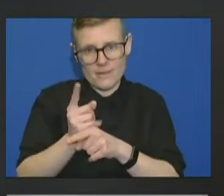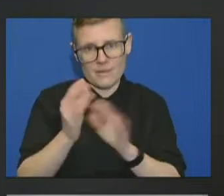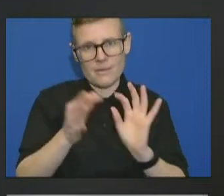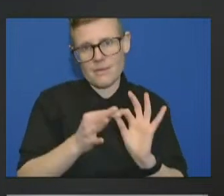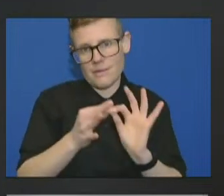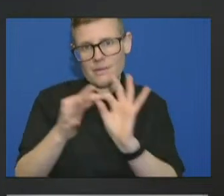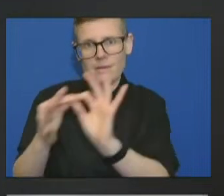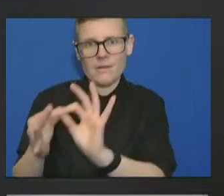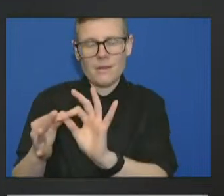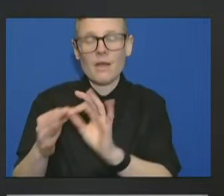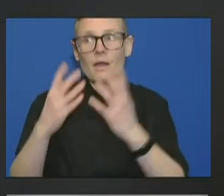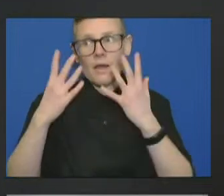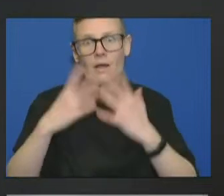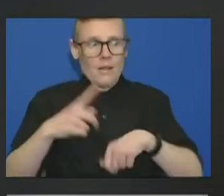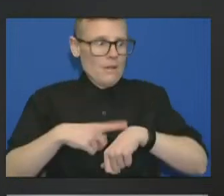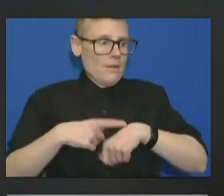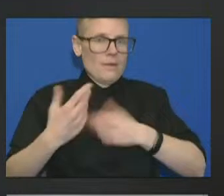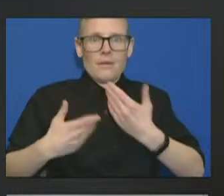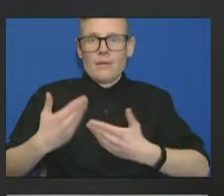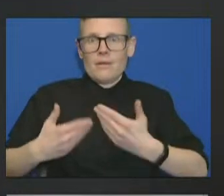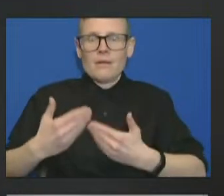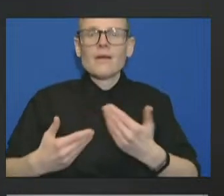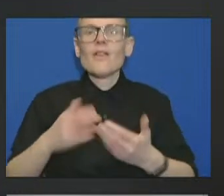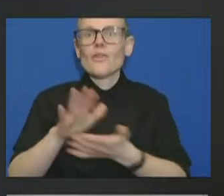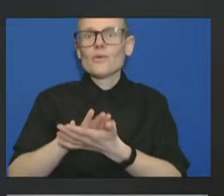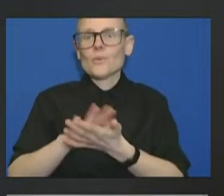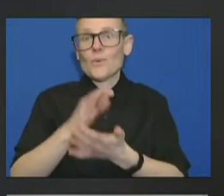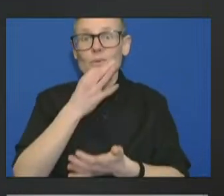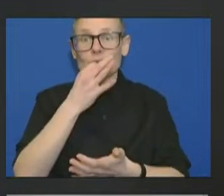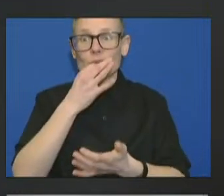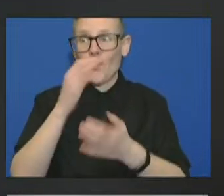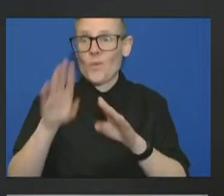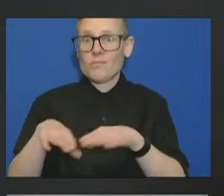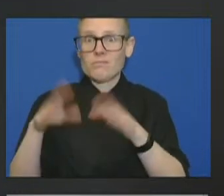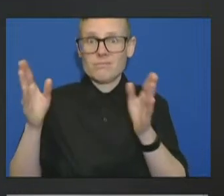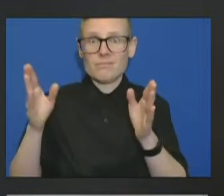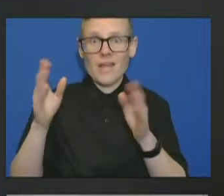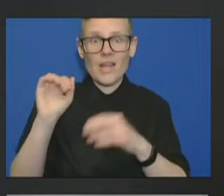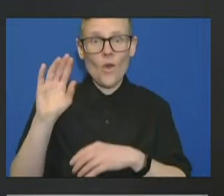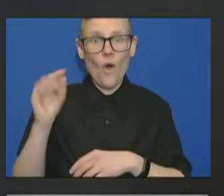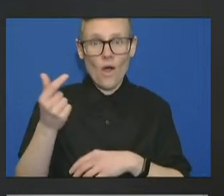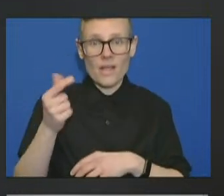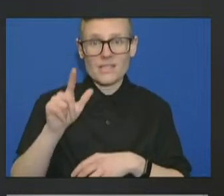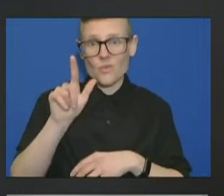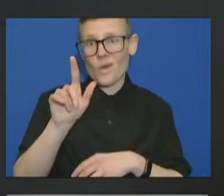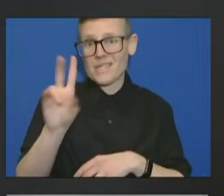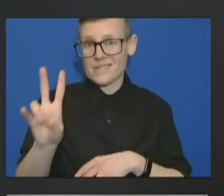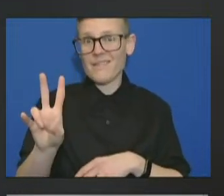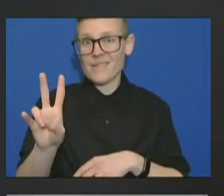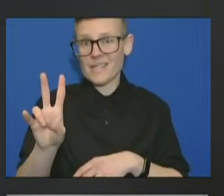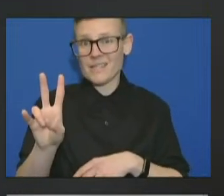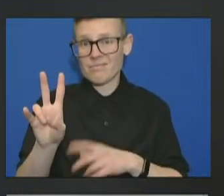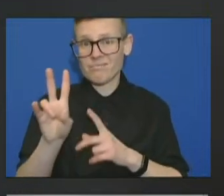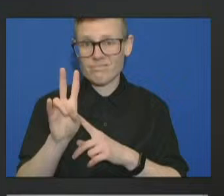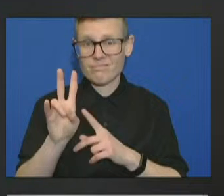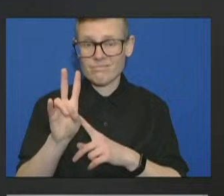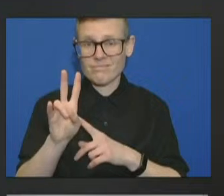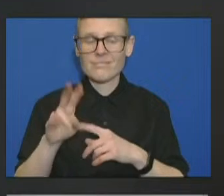secondary programs, so that we do this right. Unfortunately, the clock is ticking. Those